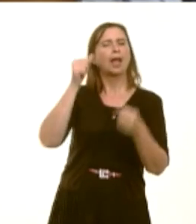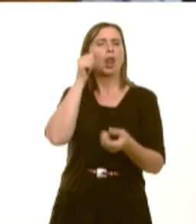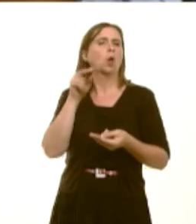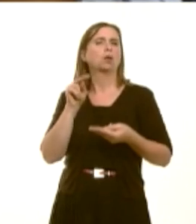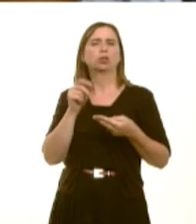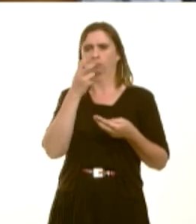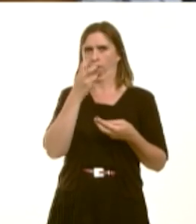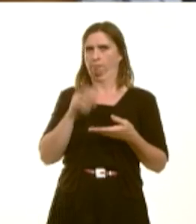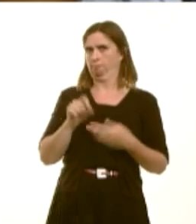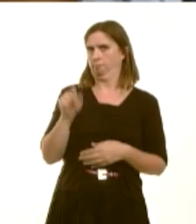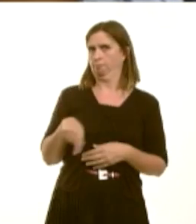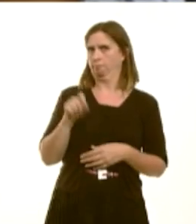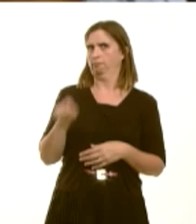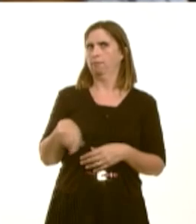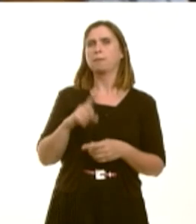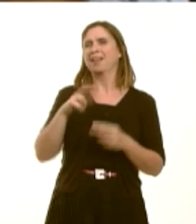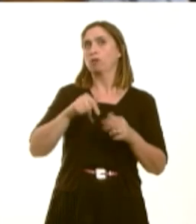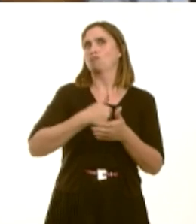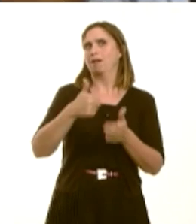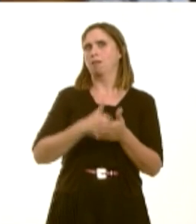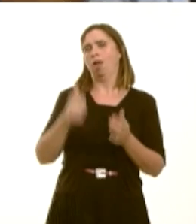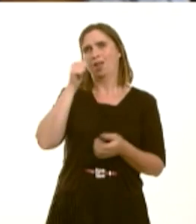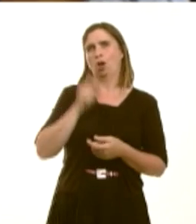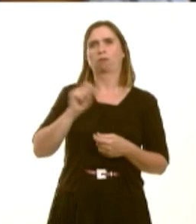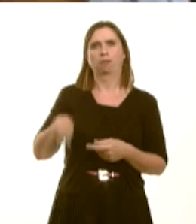use the bridge regularly, of course, the costs will mount up. We have to take a decision